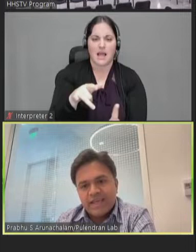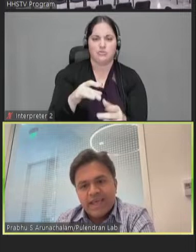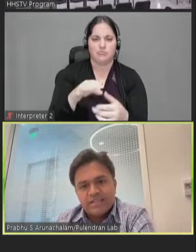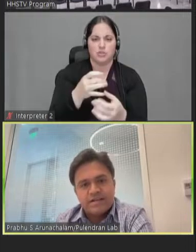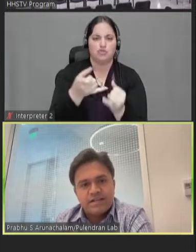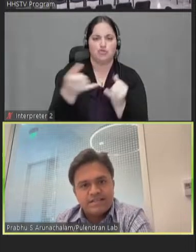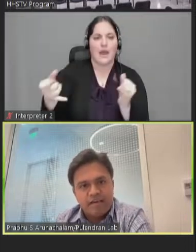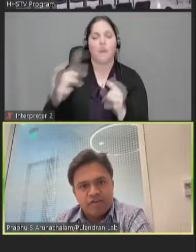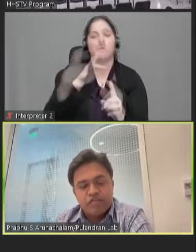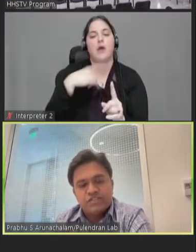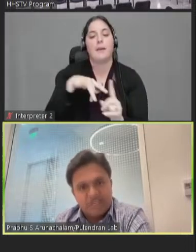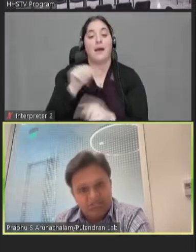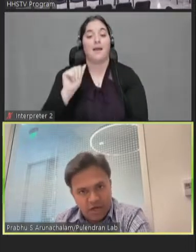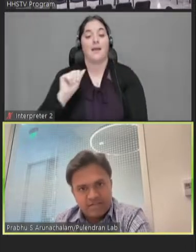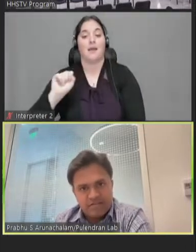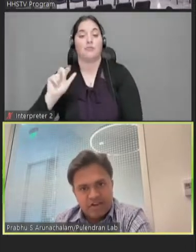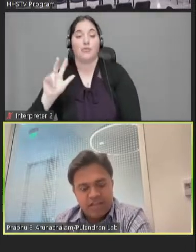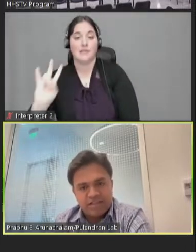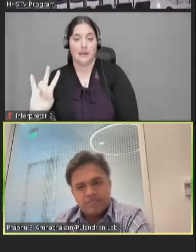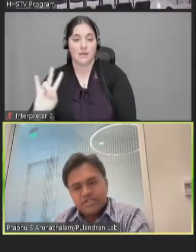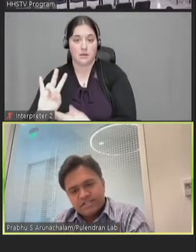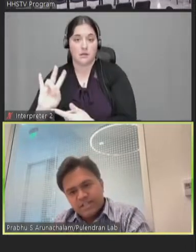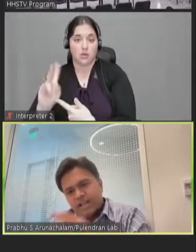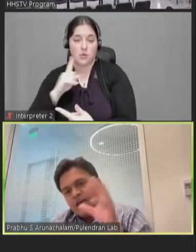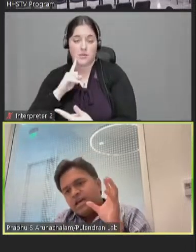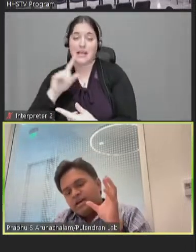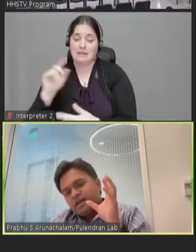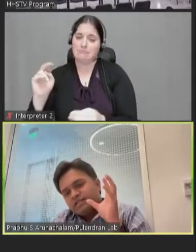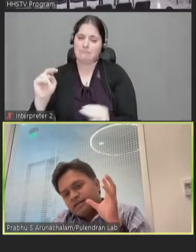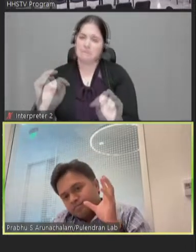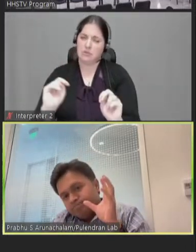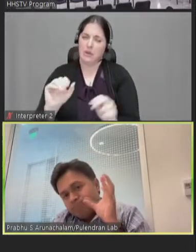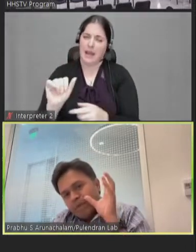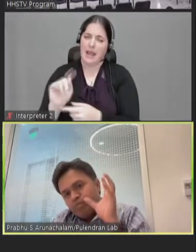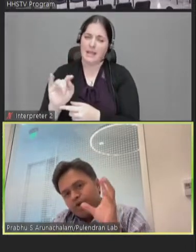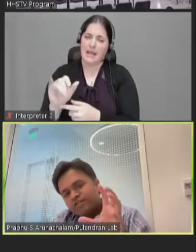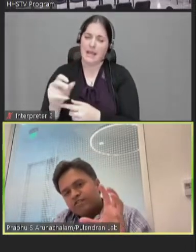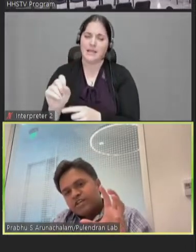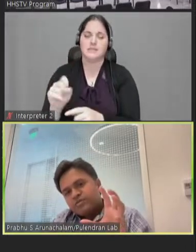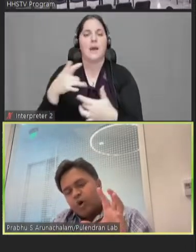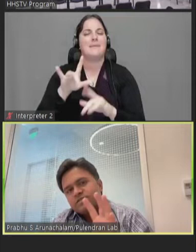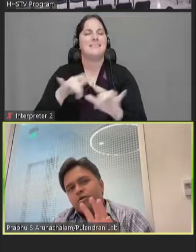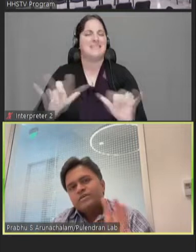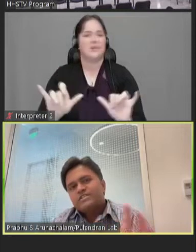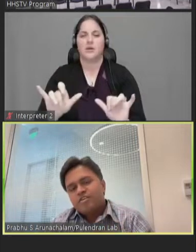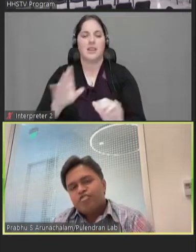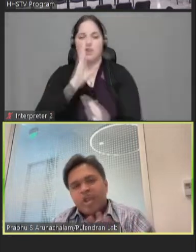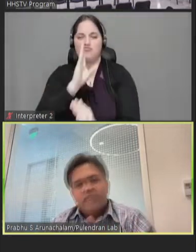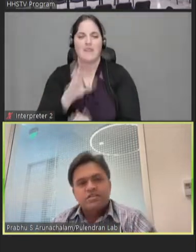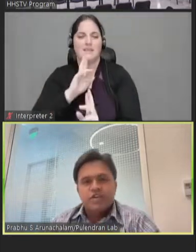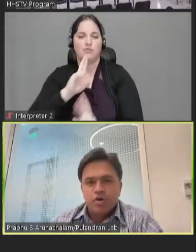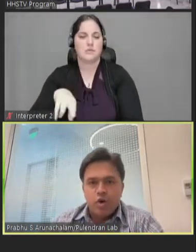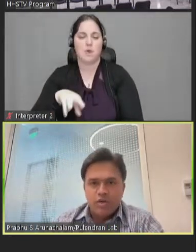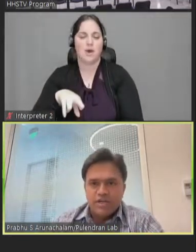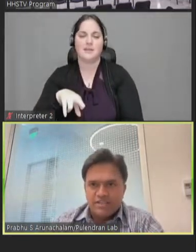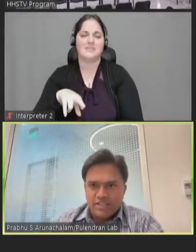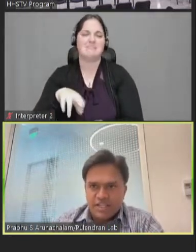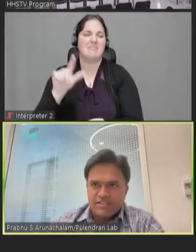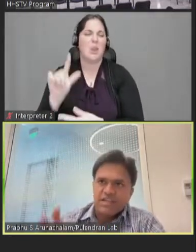AS37, which is a TLR-7 agonist, but still the breadth of response relatively low, suggesting